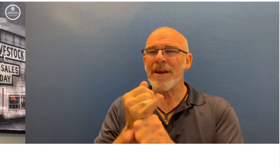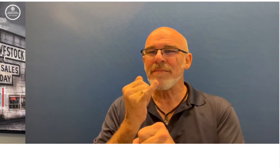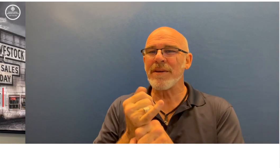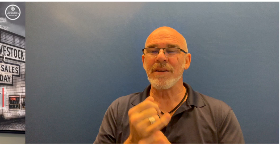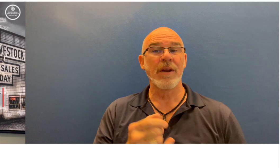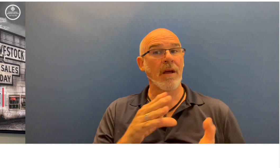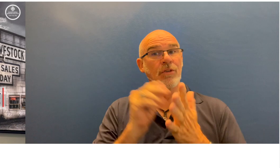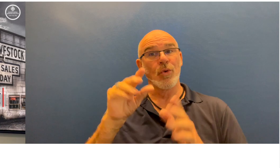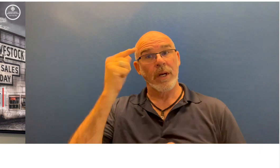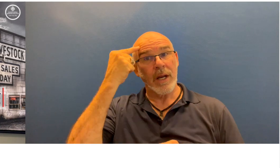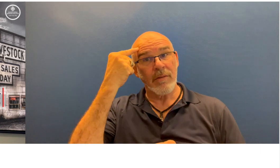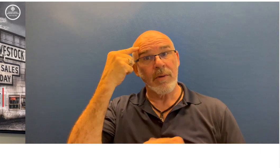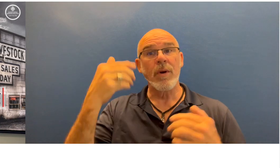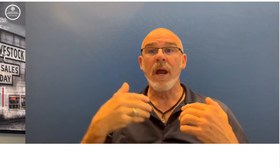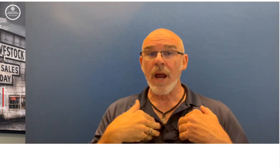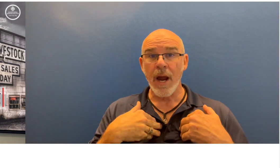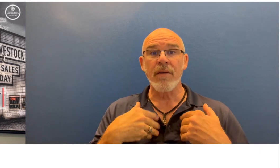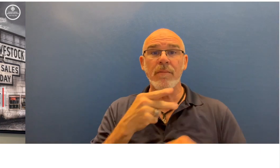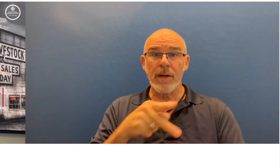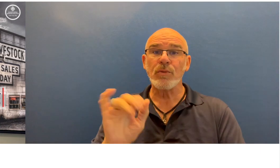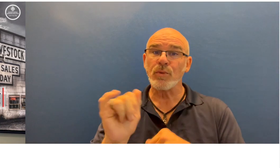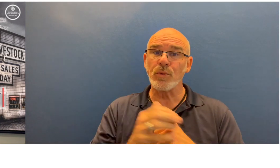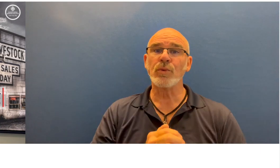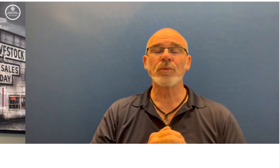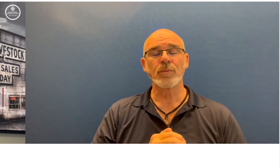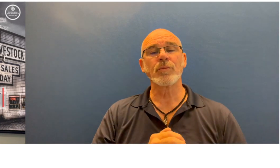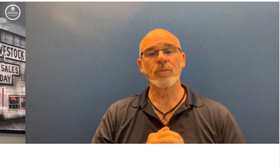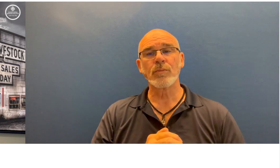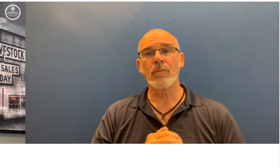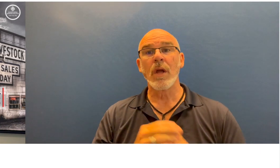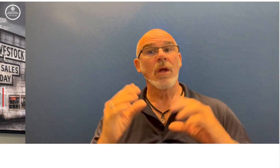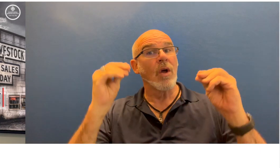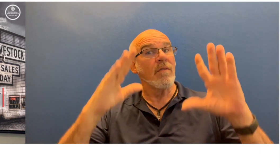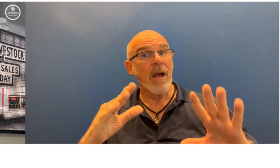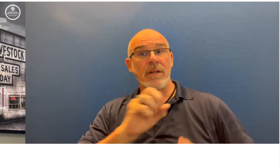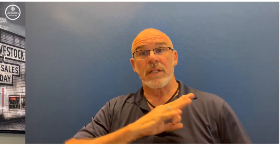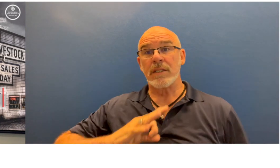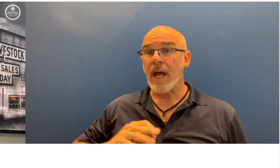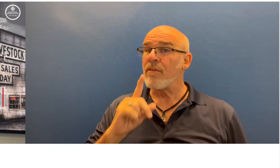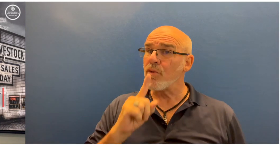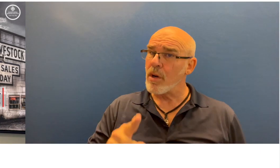we have our own Petaluma council here for instance. So faculty and staff I think take it upon themselves